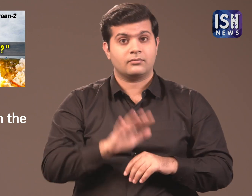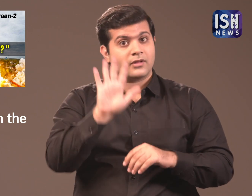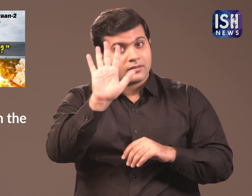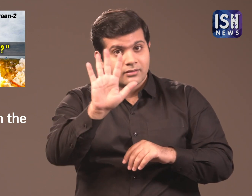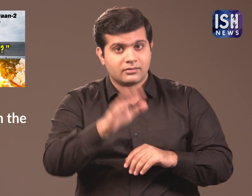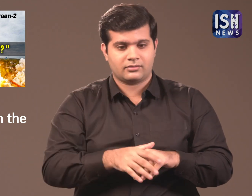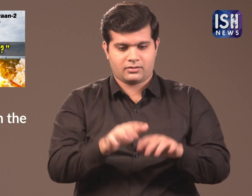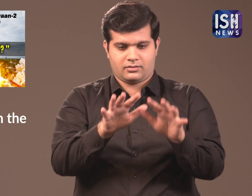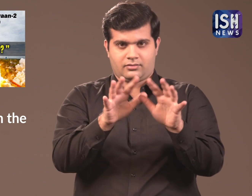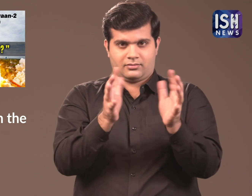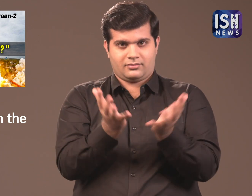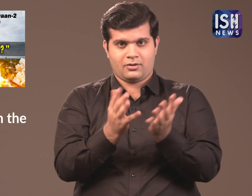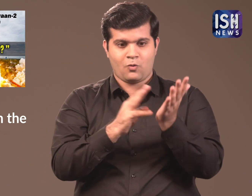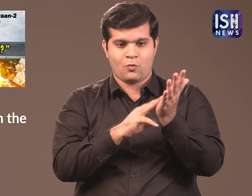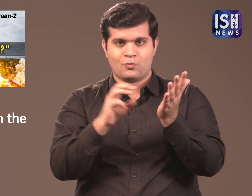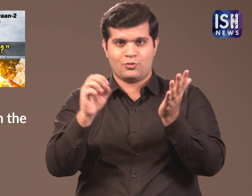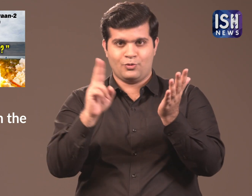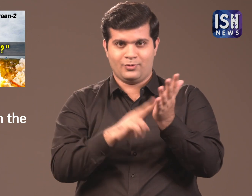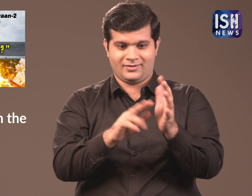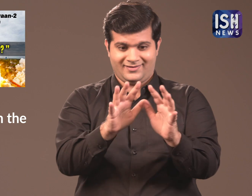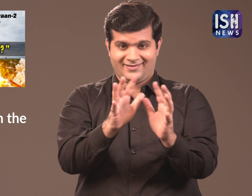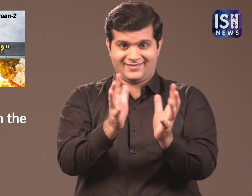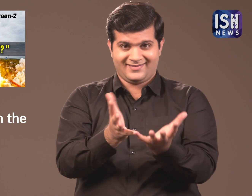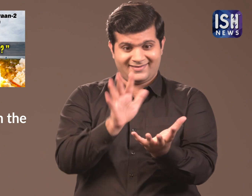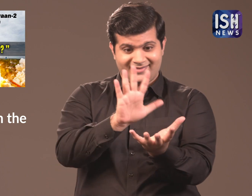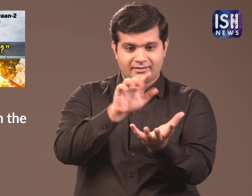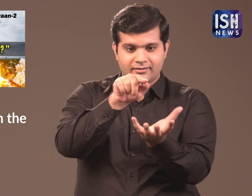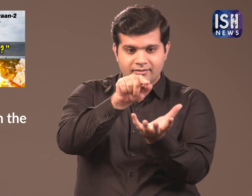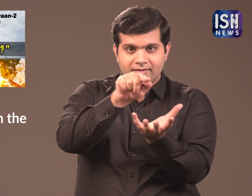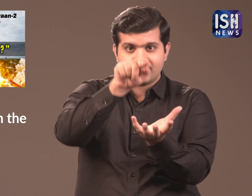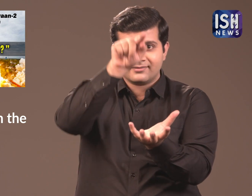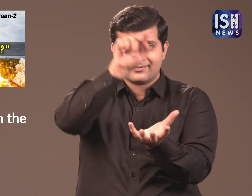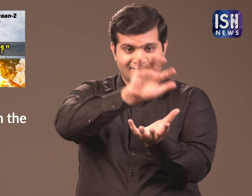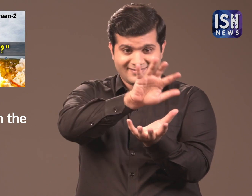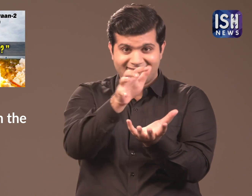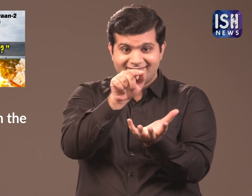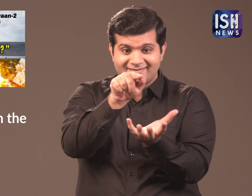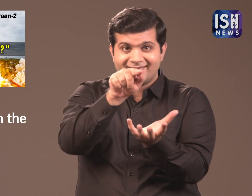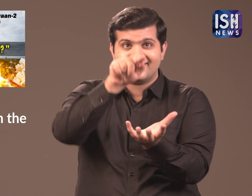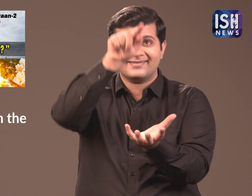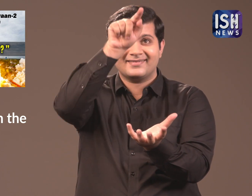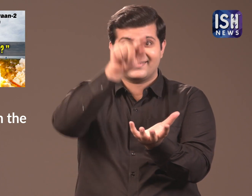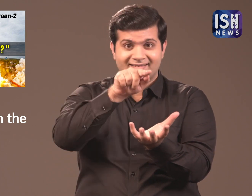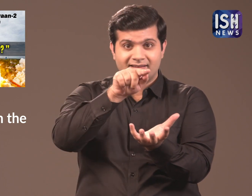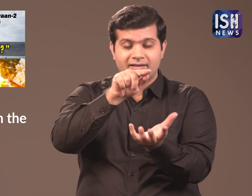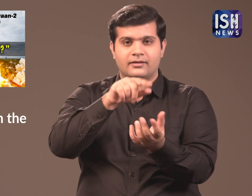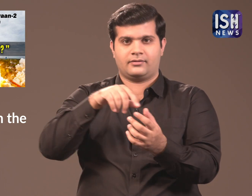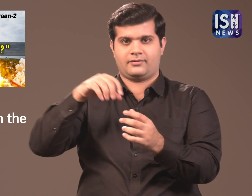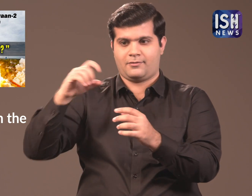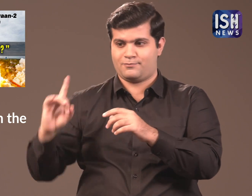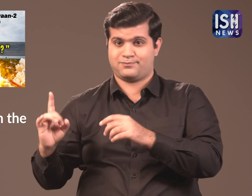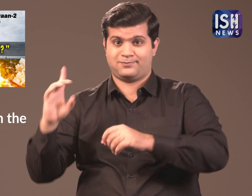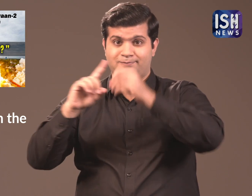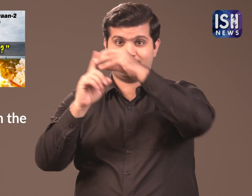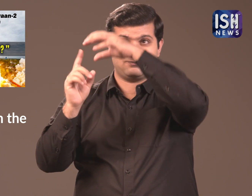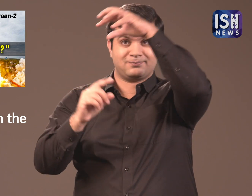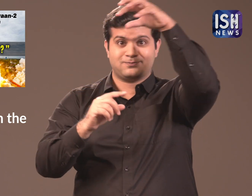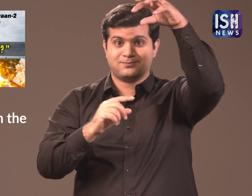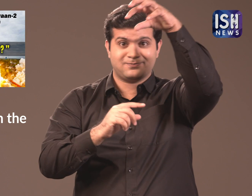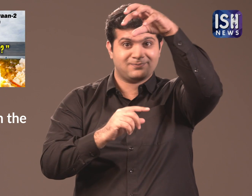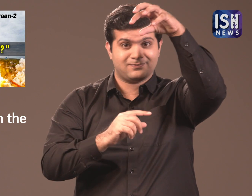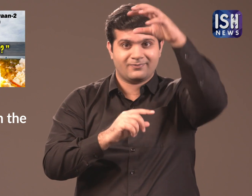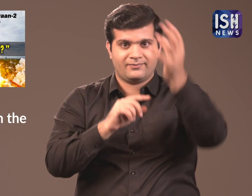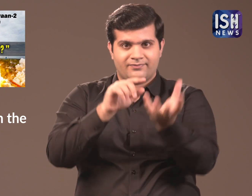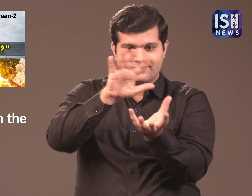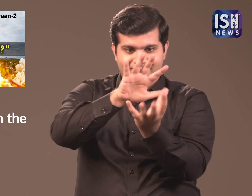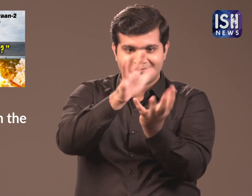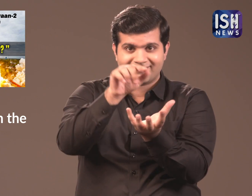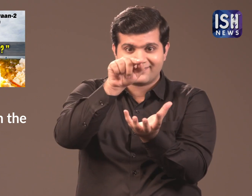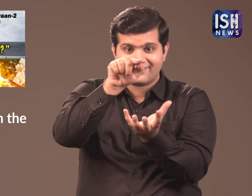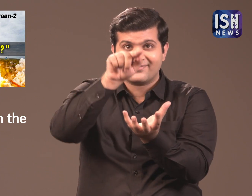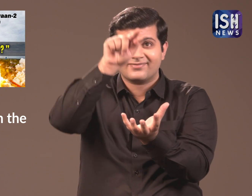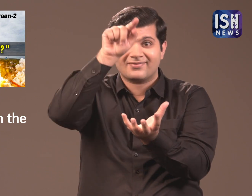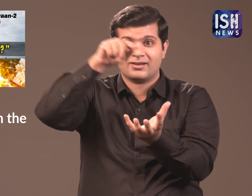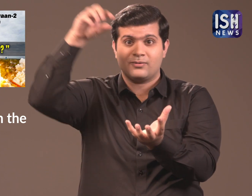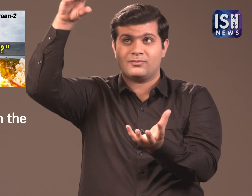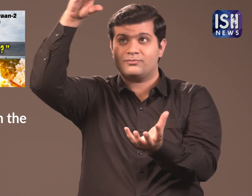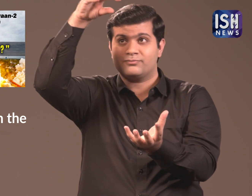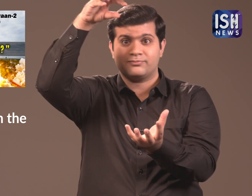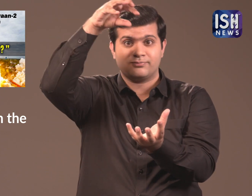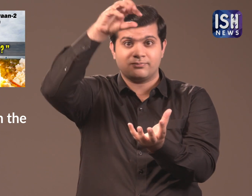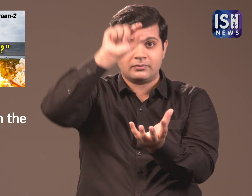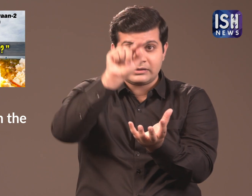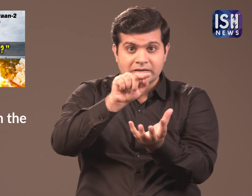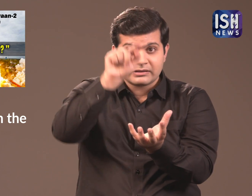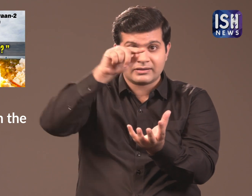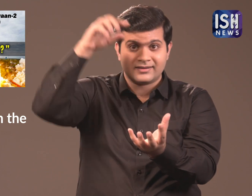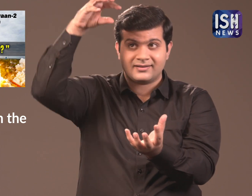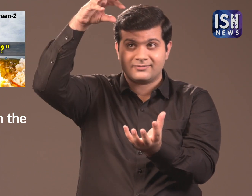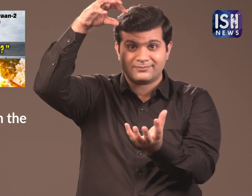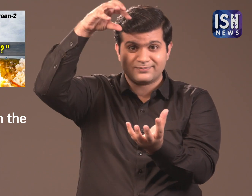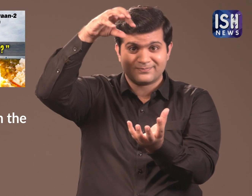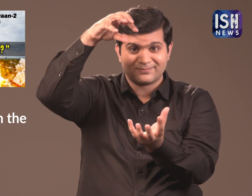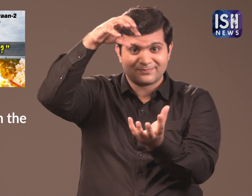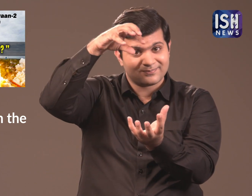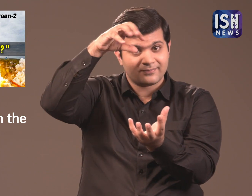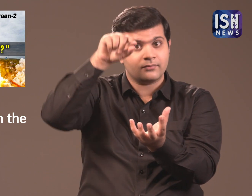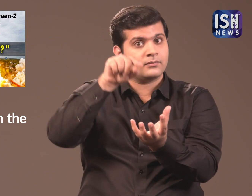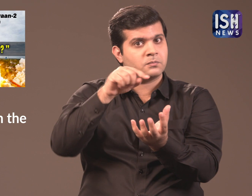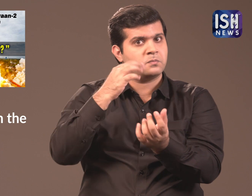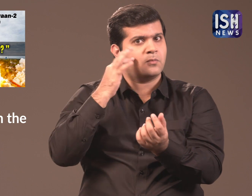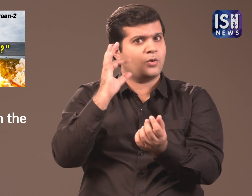Once the Lander is close to the moon it will detach. That moment is very important.